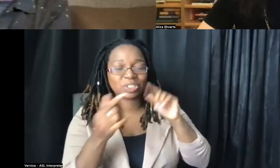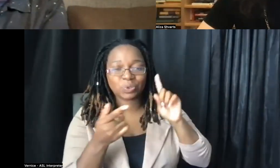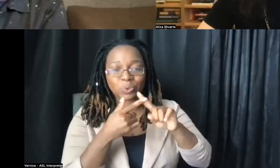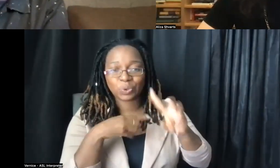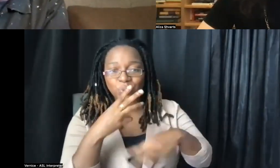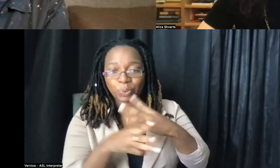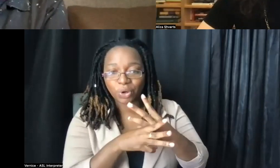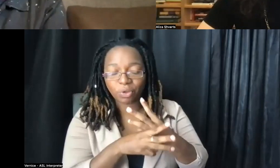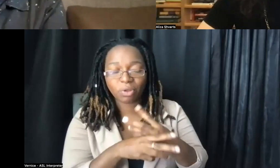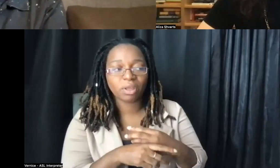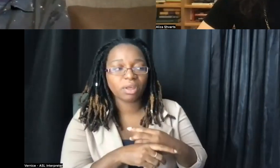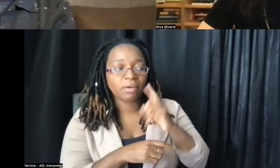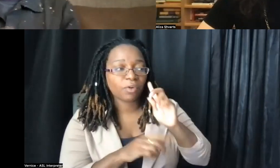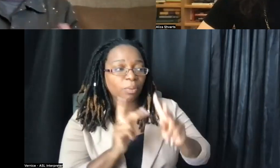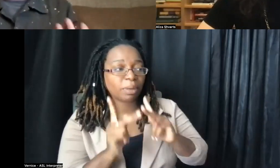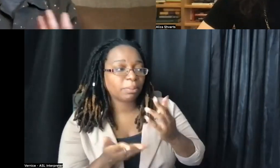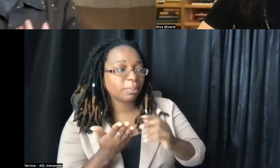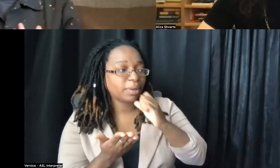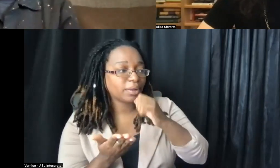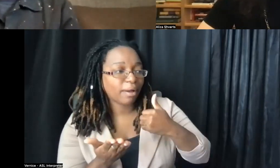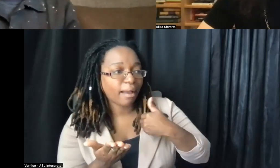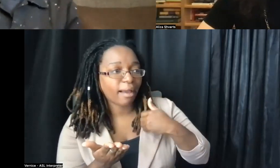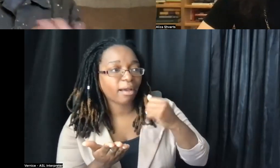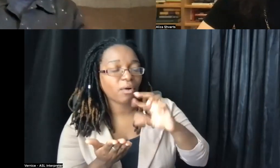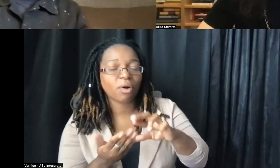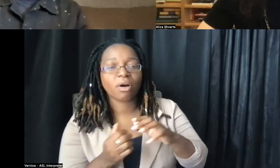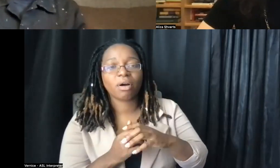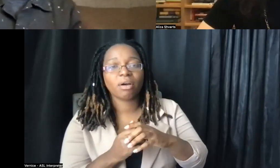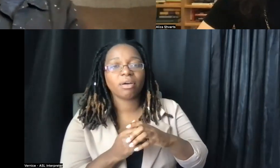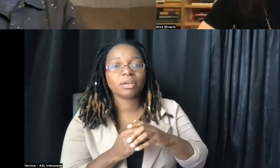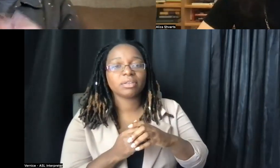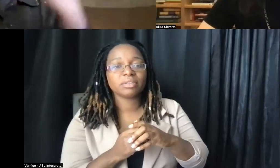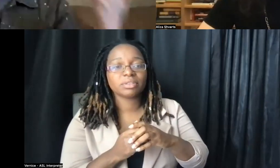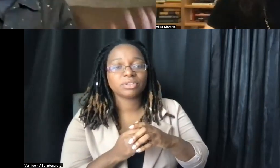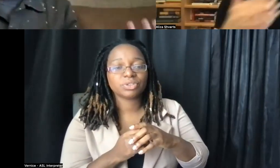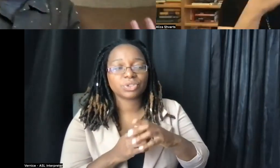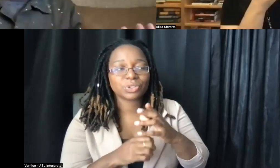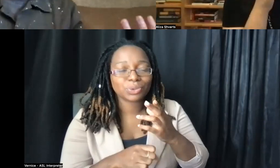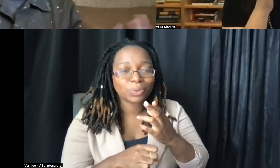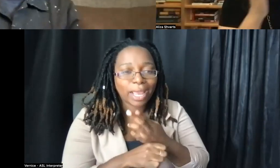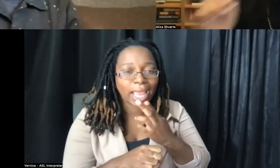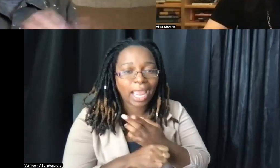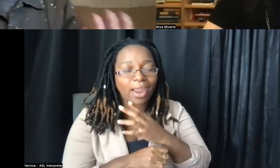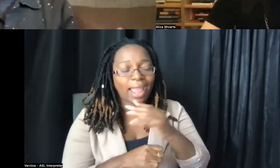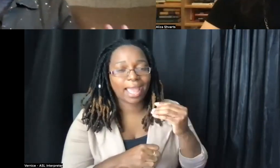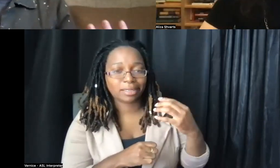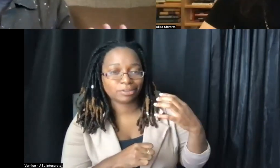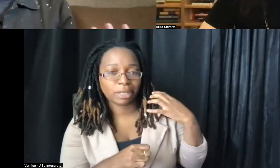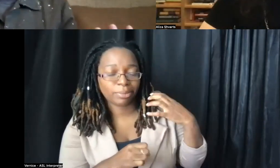bring access to this world where people might not necessarily have it. To wear and champion